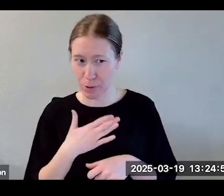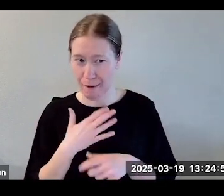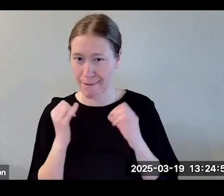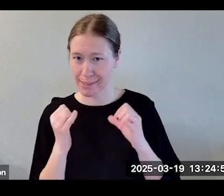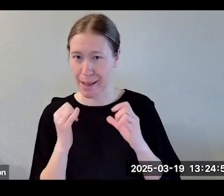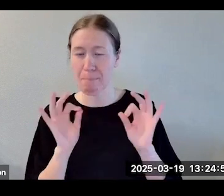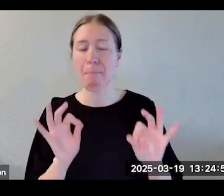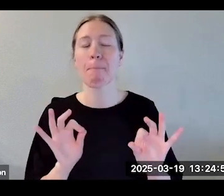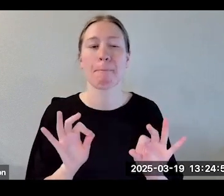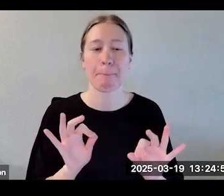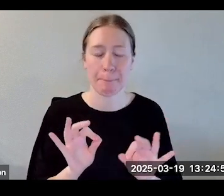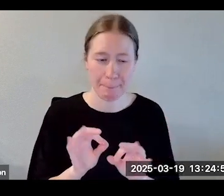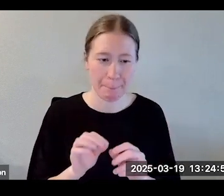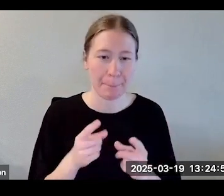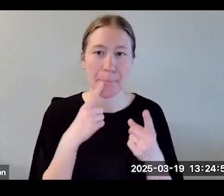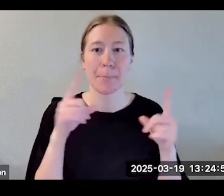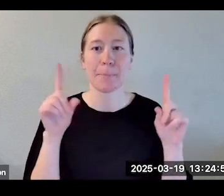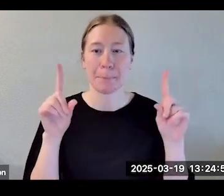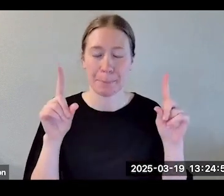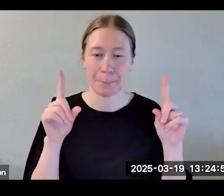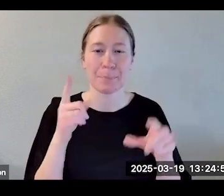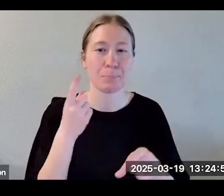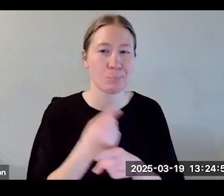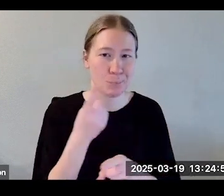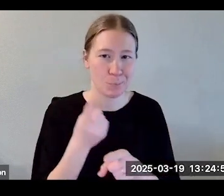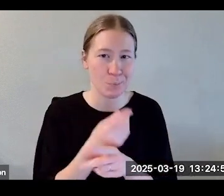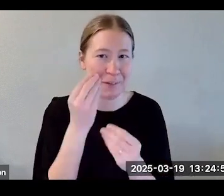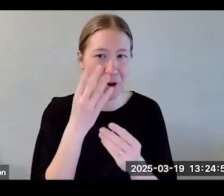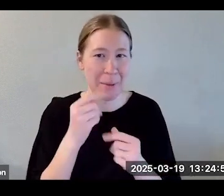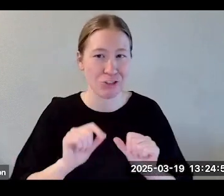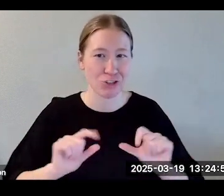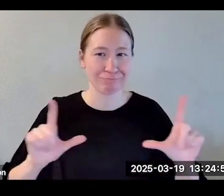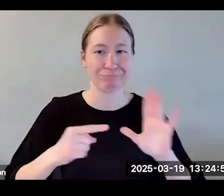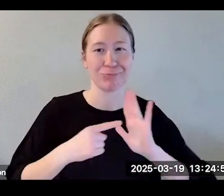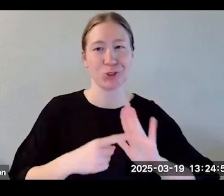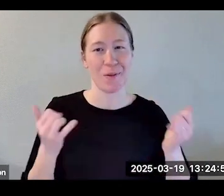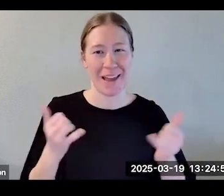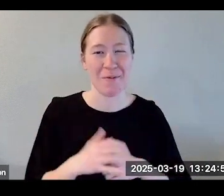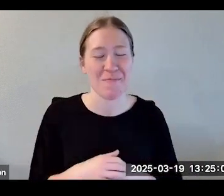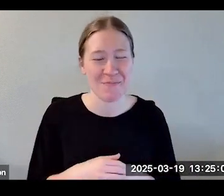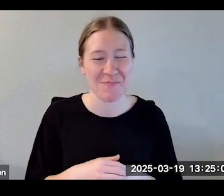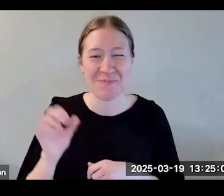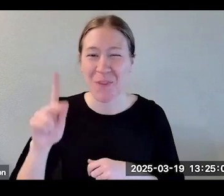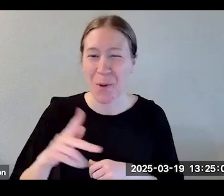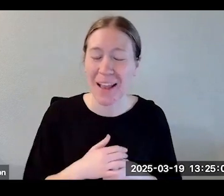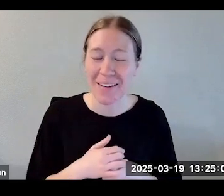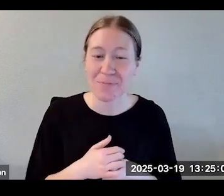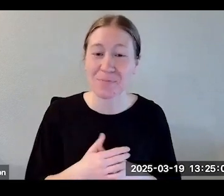Okay, looks like I've got the right information up. Okay, so I've got a Word document here